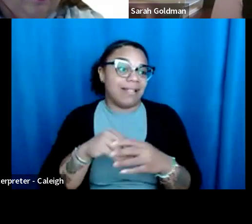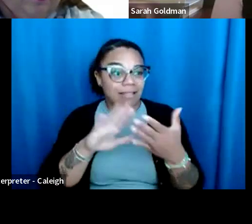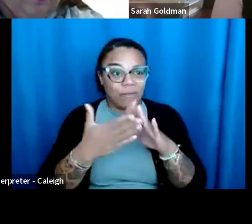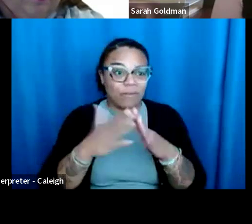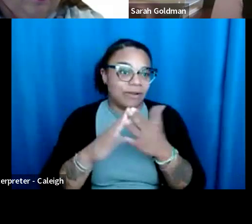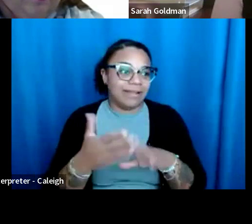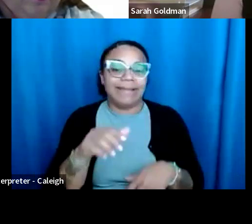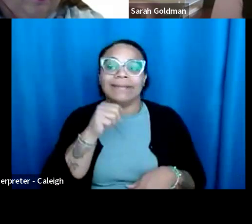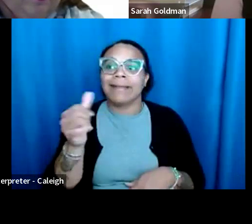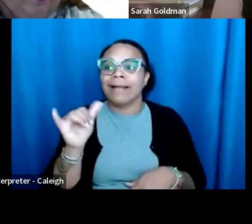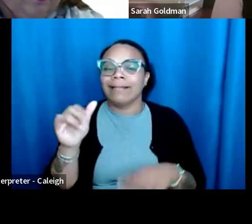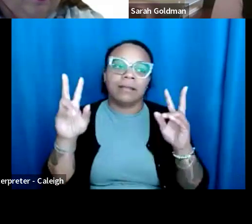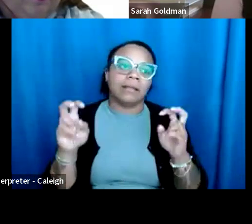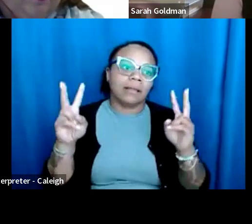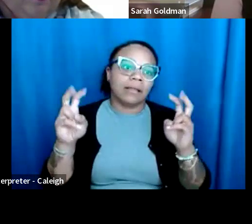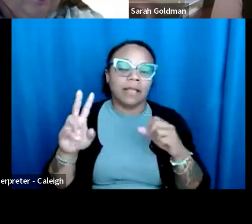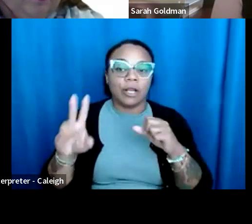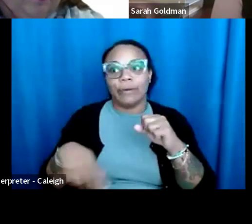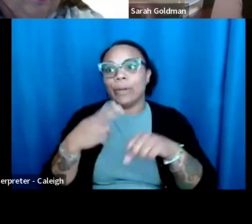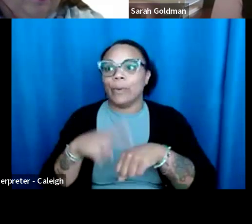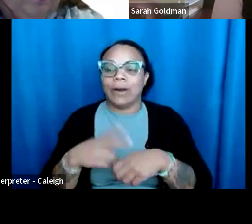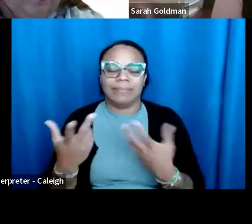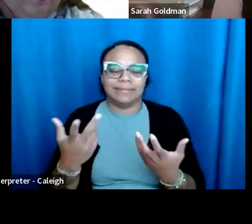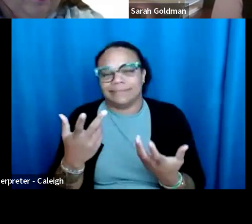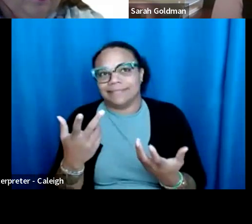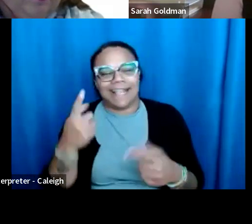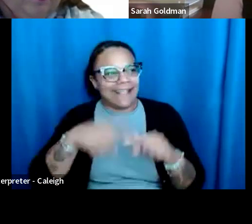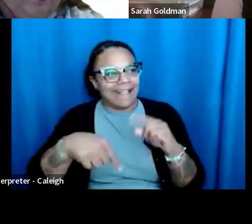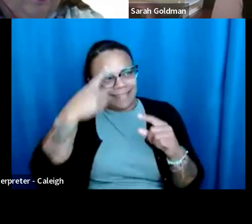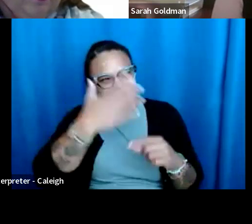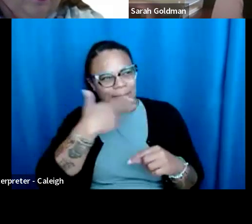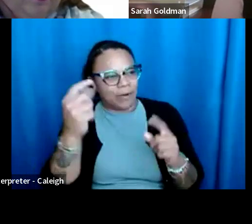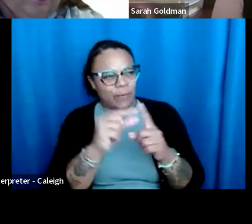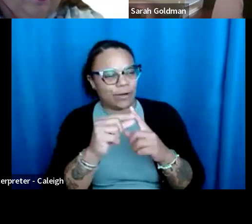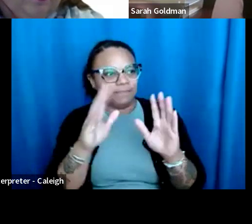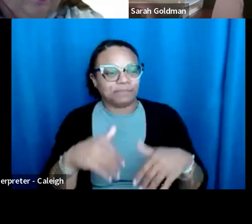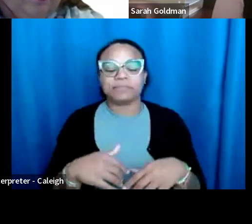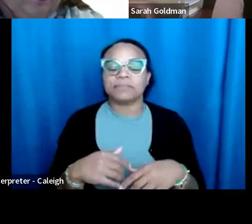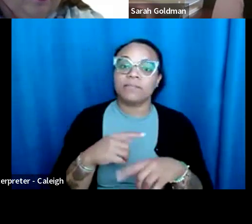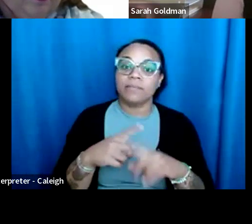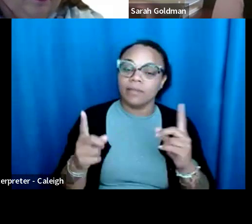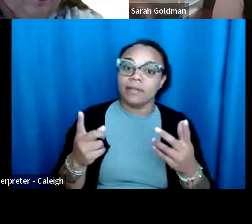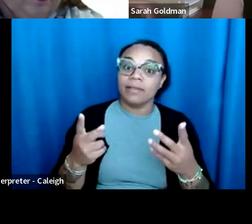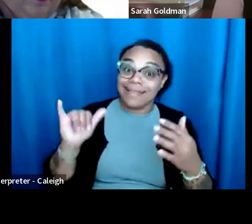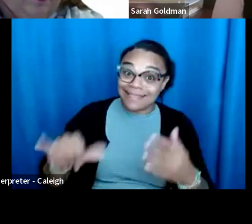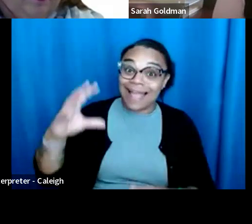for the lack of a better term that I can think of. So having that experience made me feel,